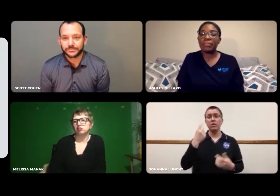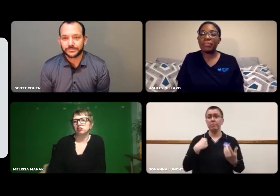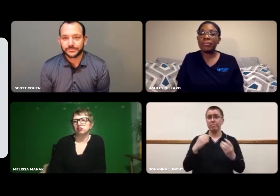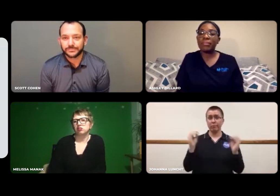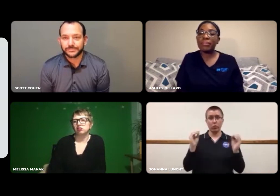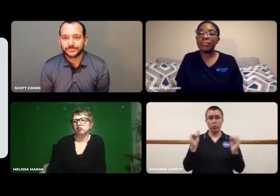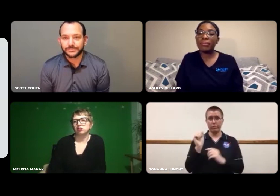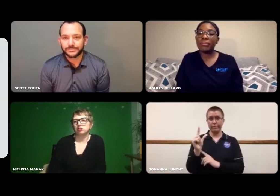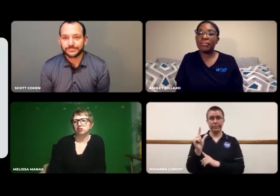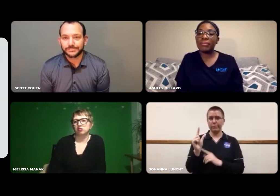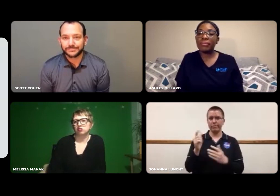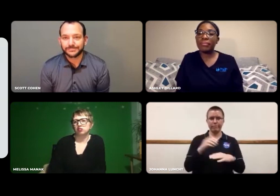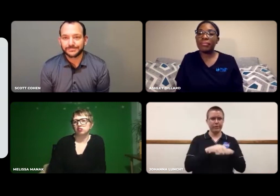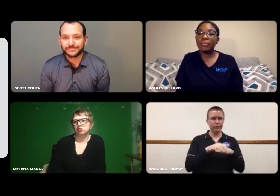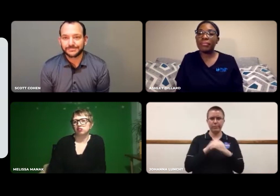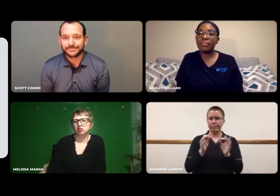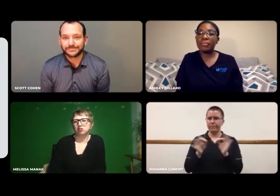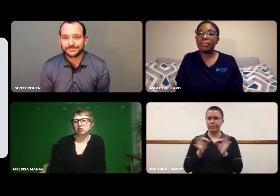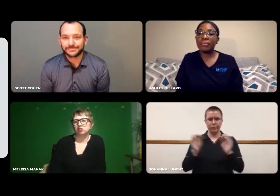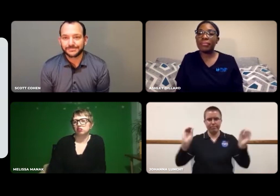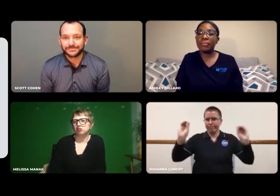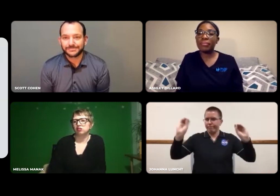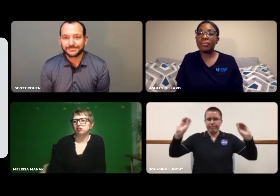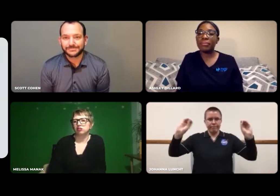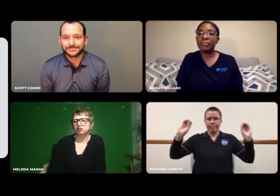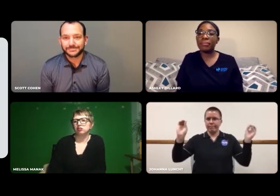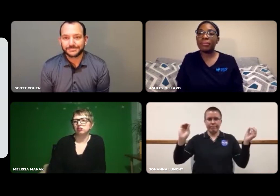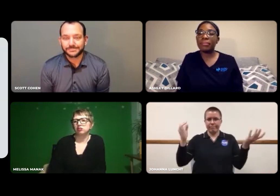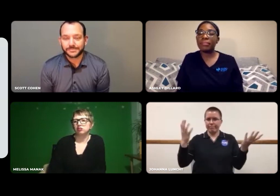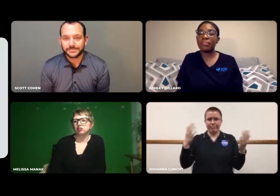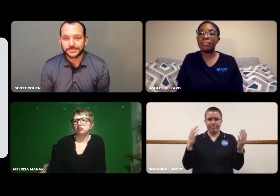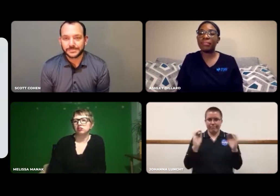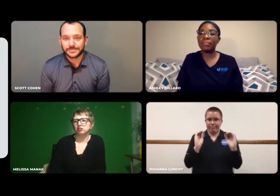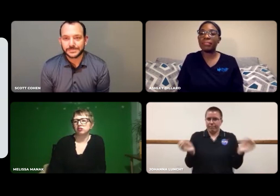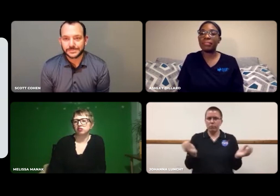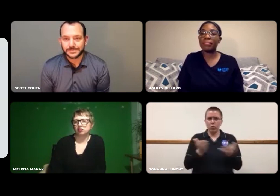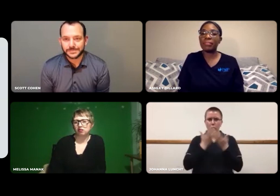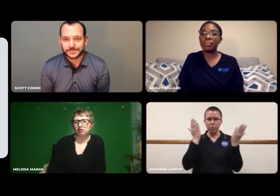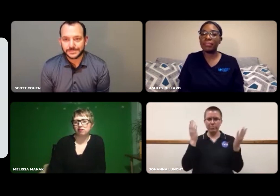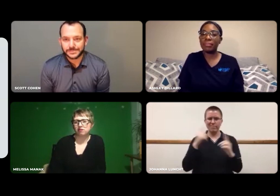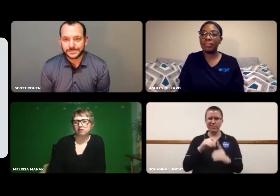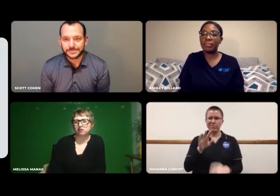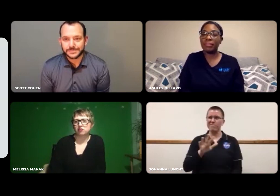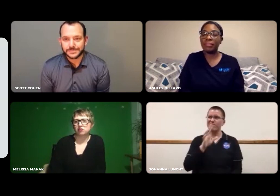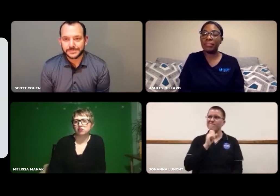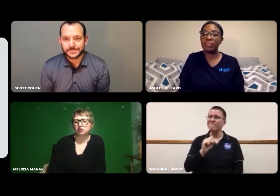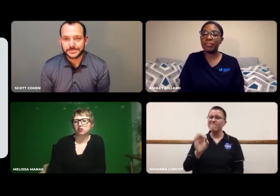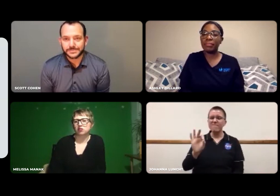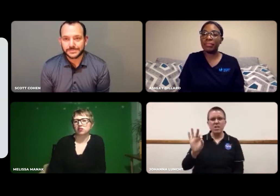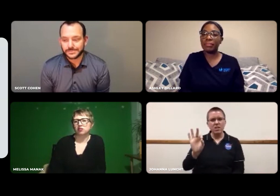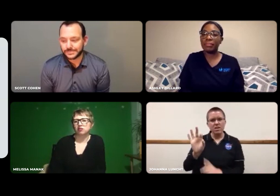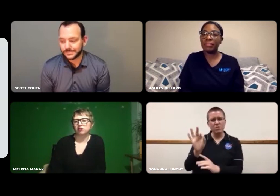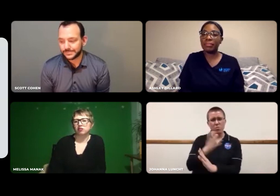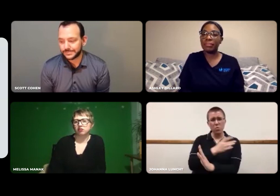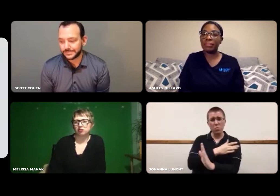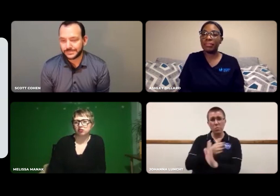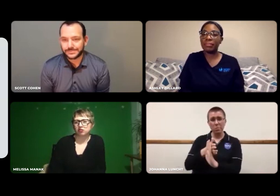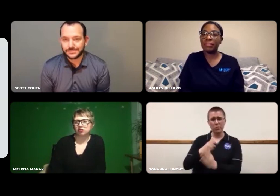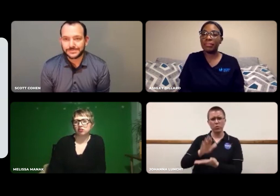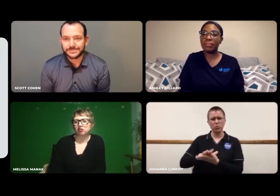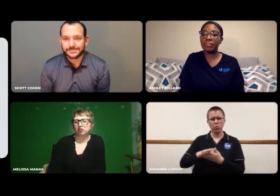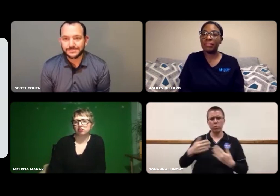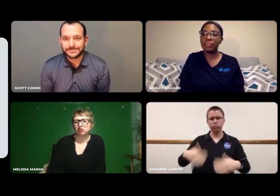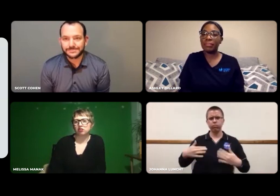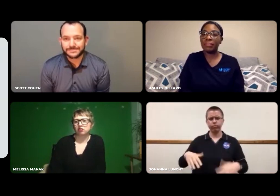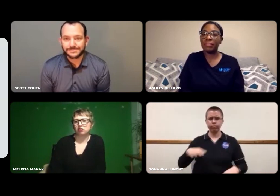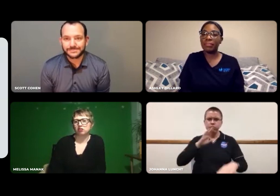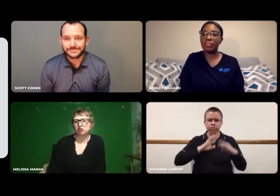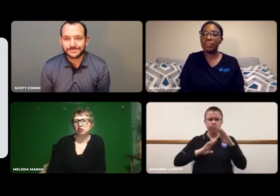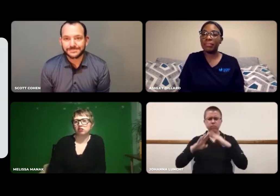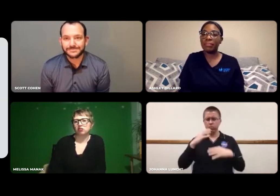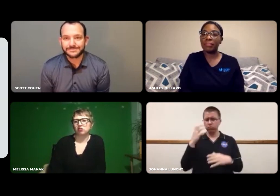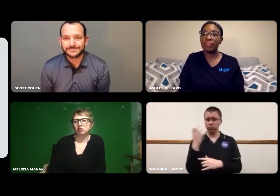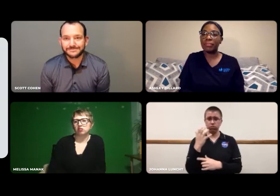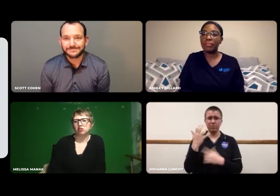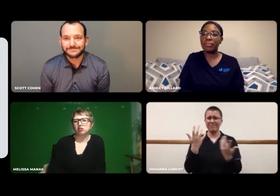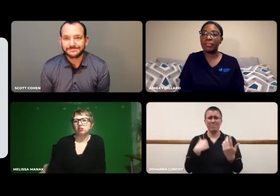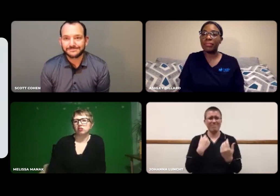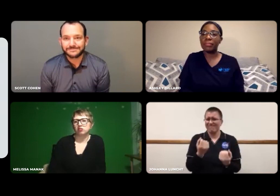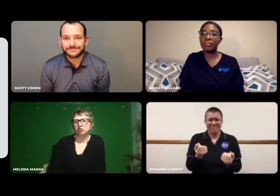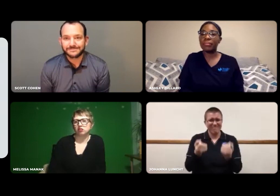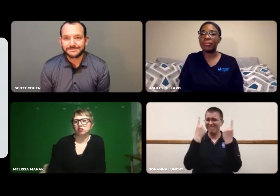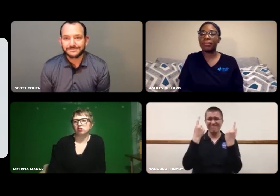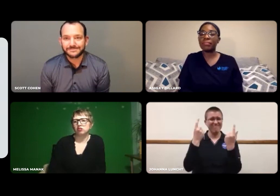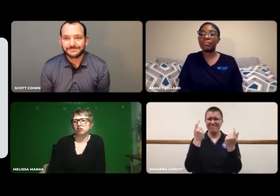I didn't have any language when I was young -- no ASL or English until I was nine.